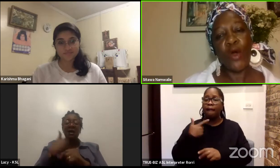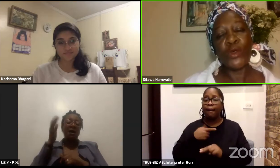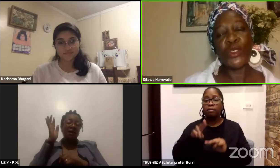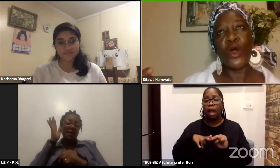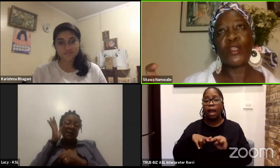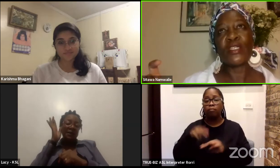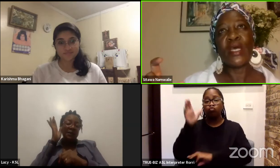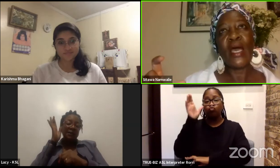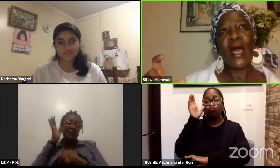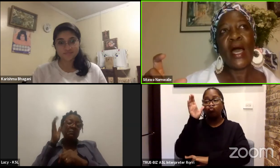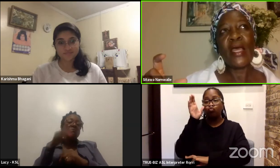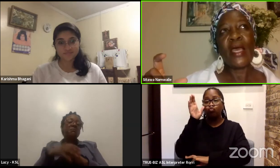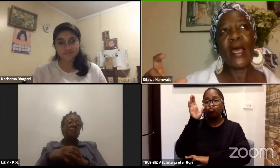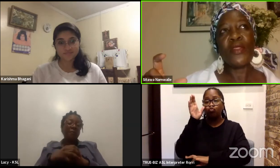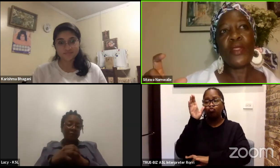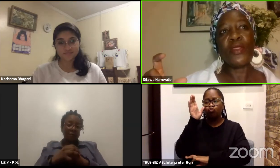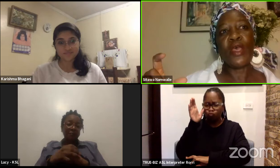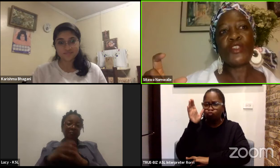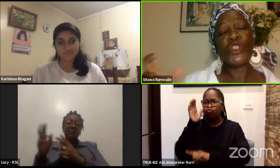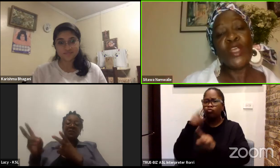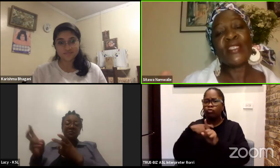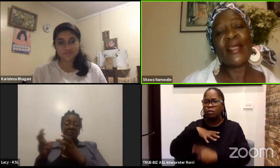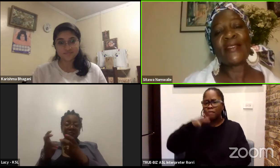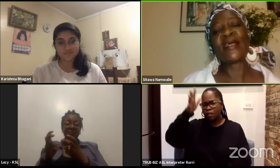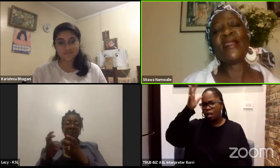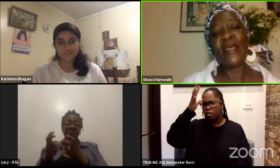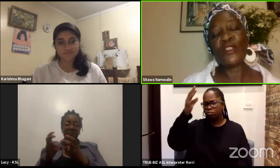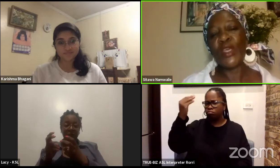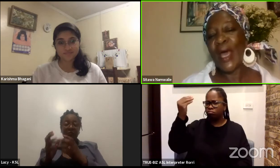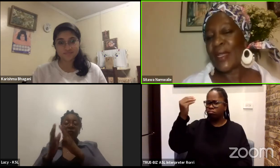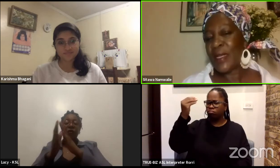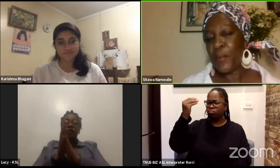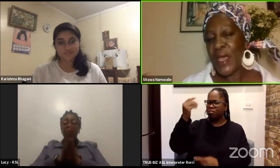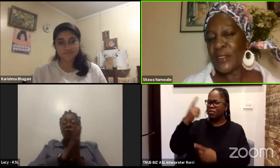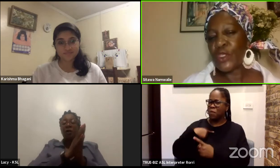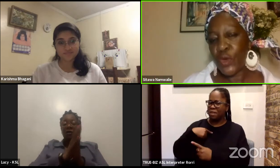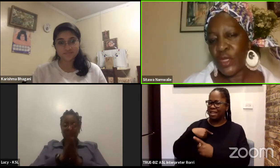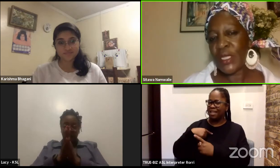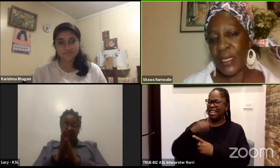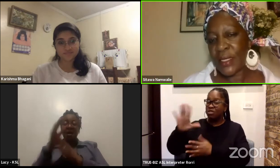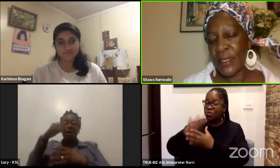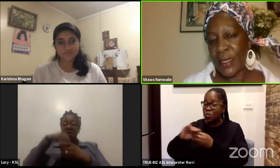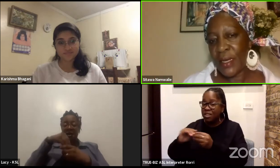I also got the storytelling technique. So he had an amazing storytelling technique.